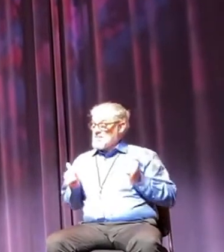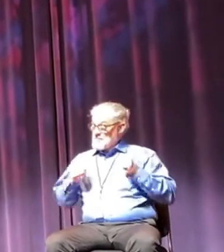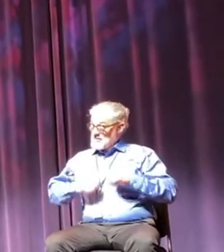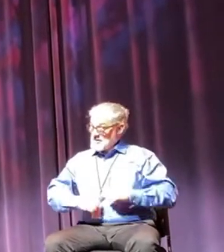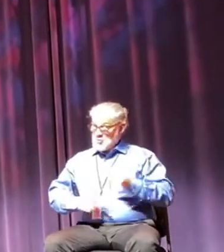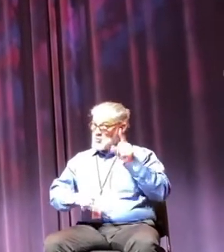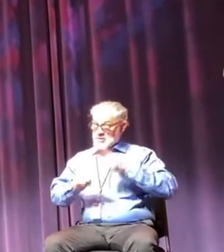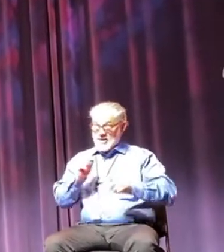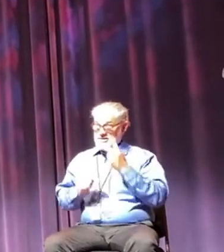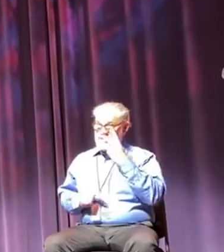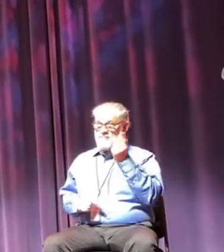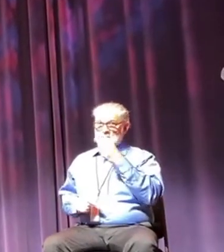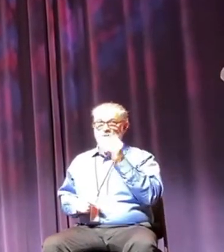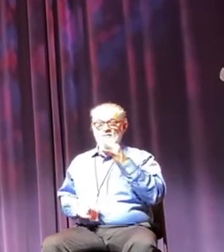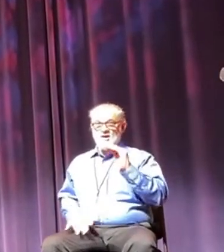which you can't see because of height.